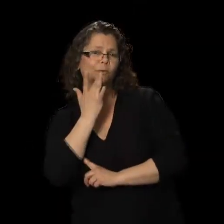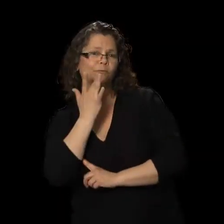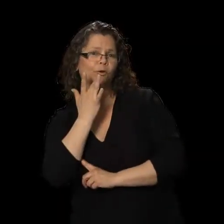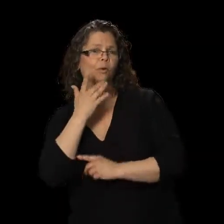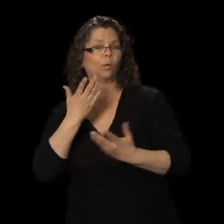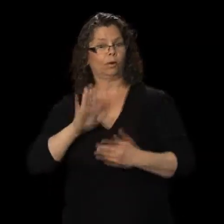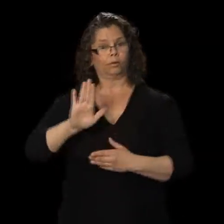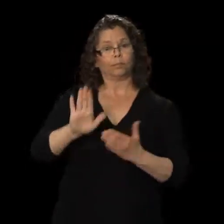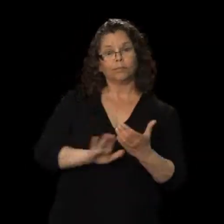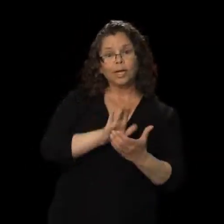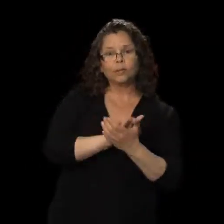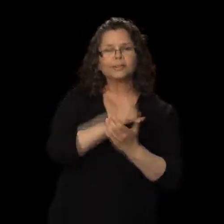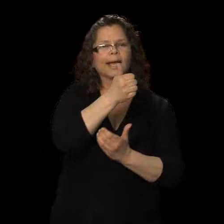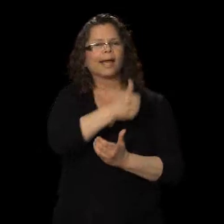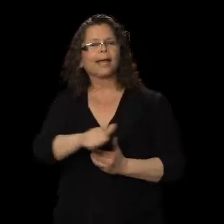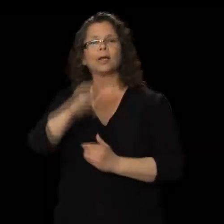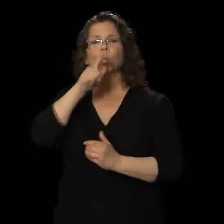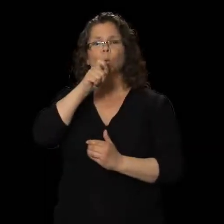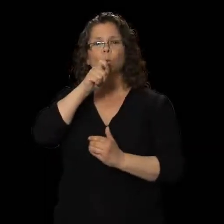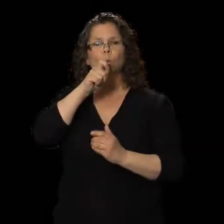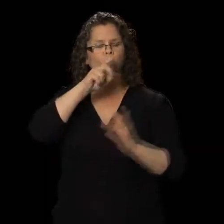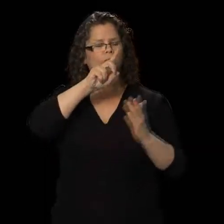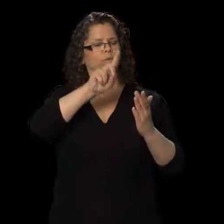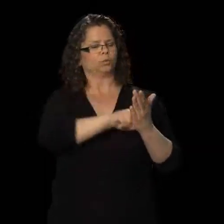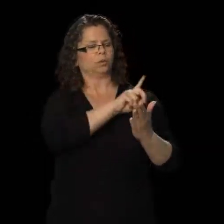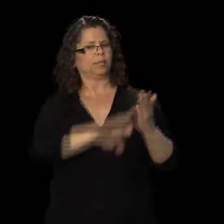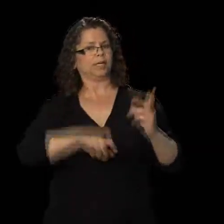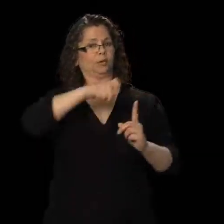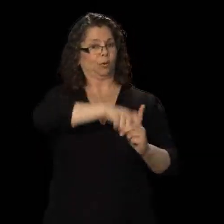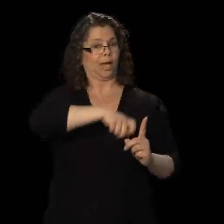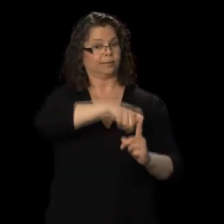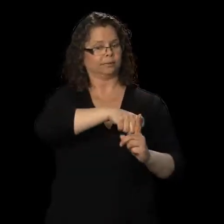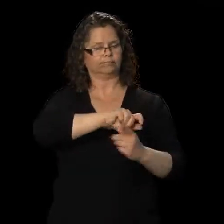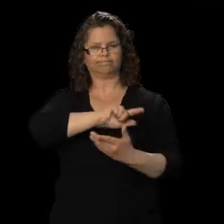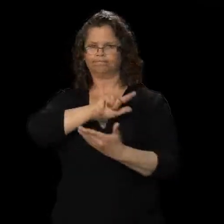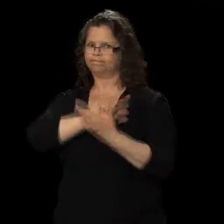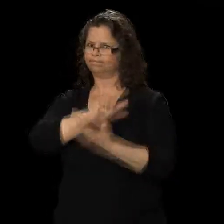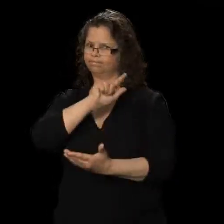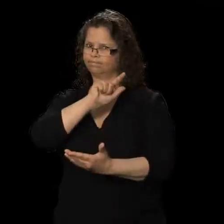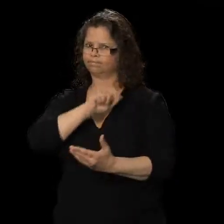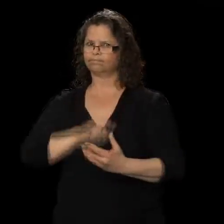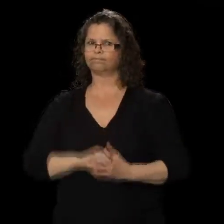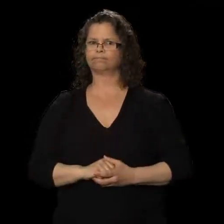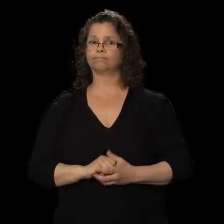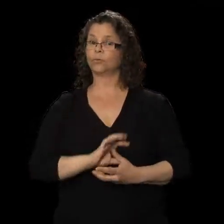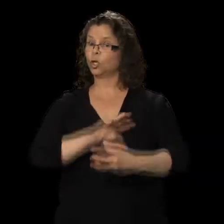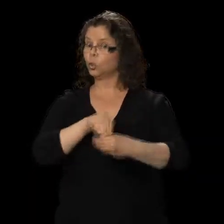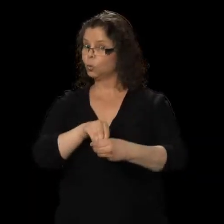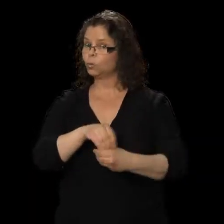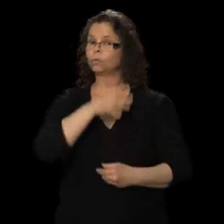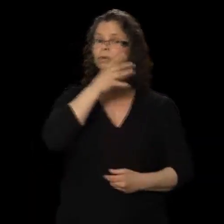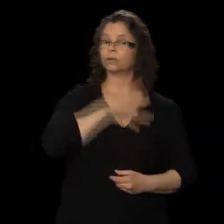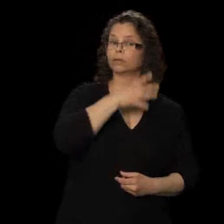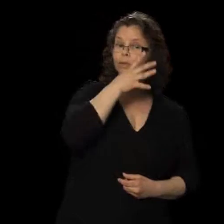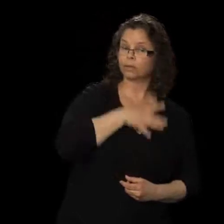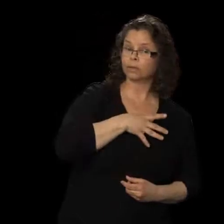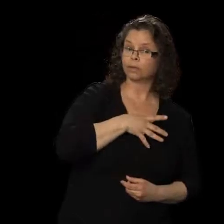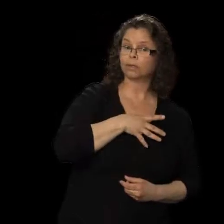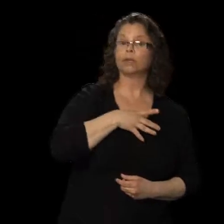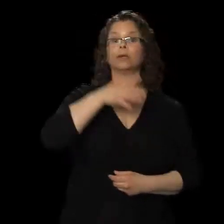orientation or their marital status. This includes same-sex relationships.